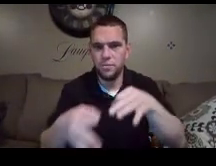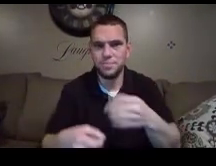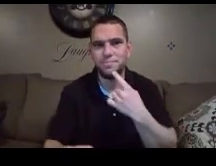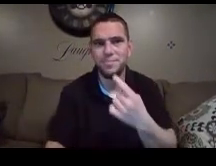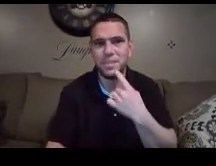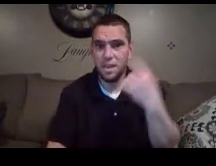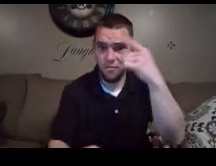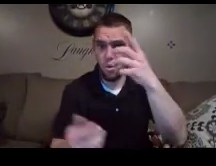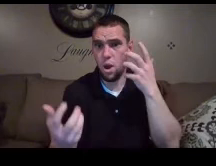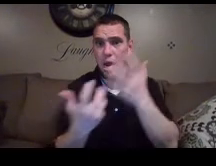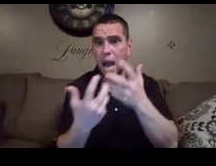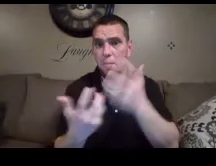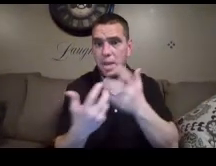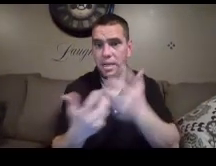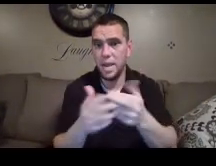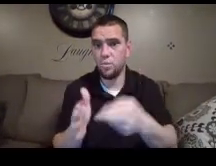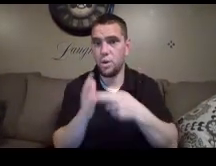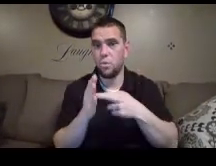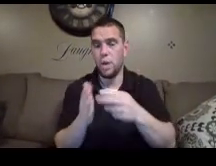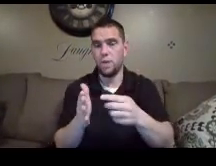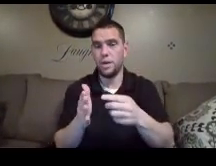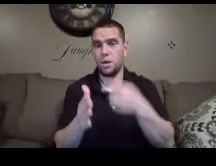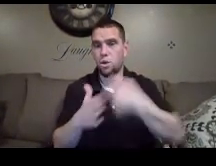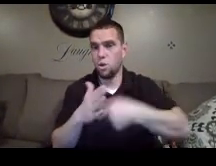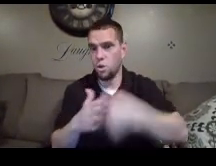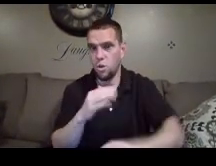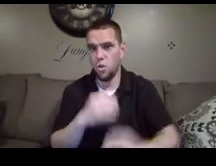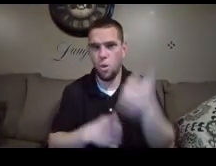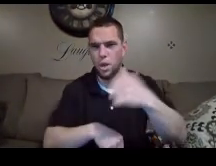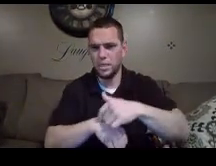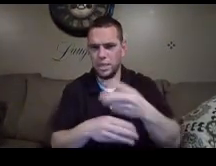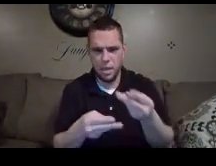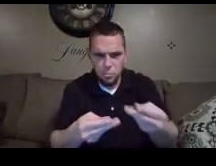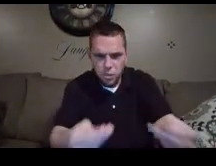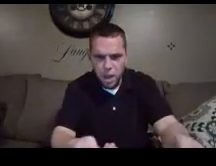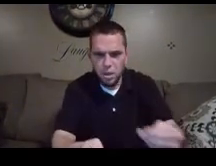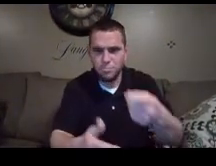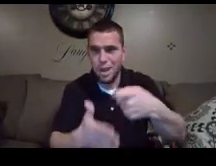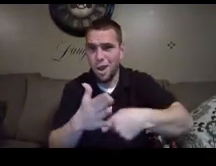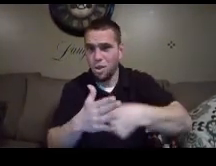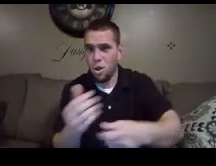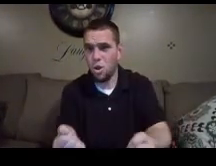cost, the typical one-time expenditure was $500. So, something like a braille keyboard